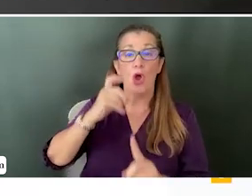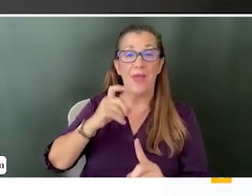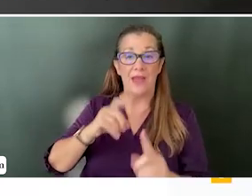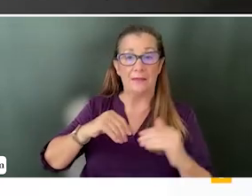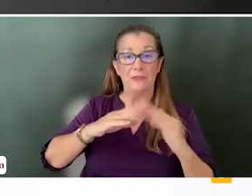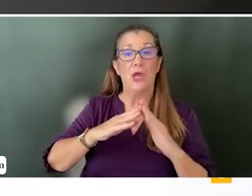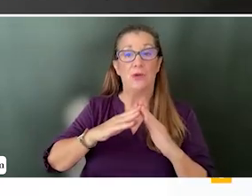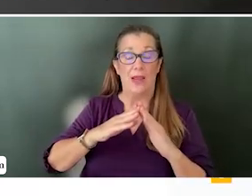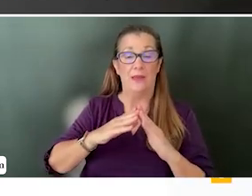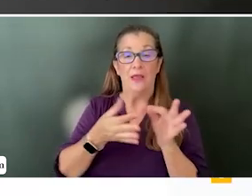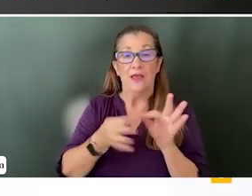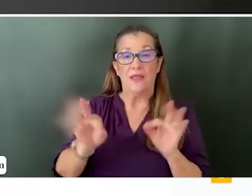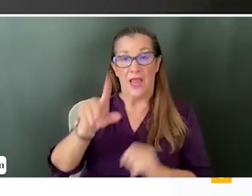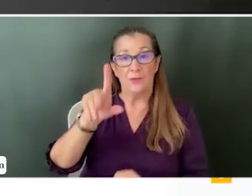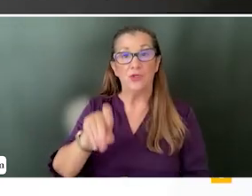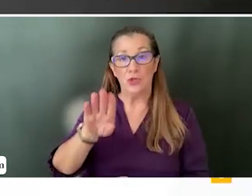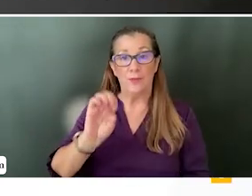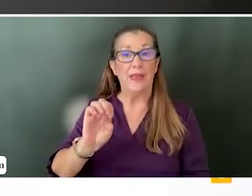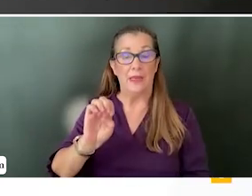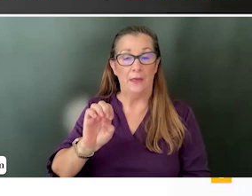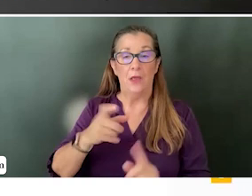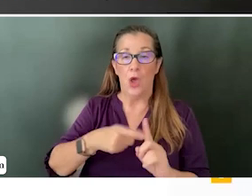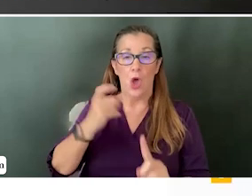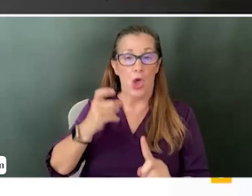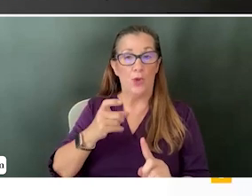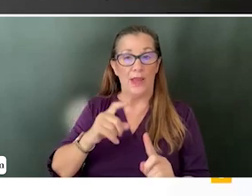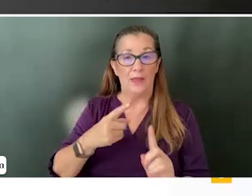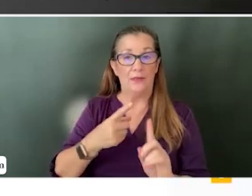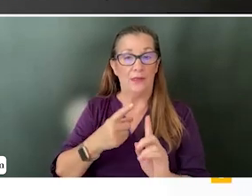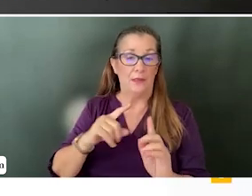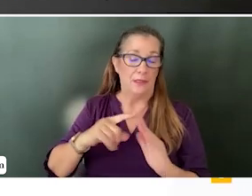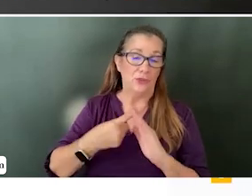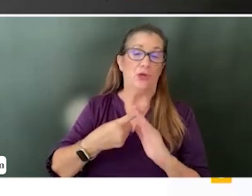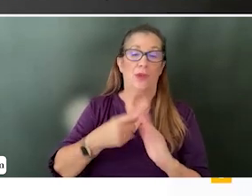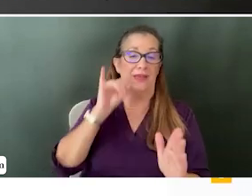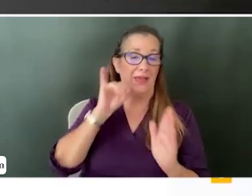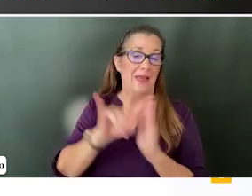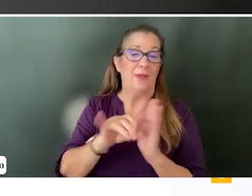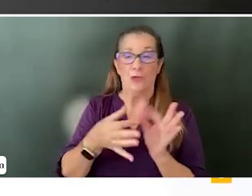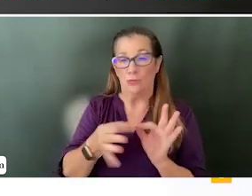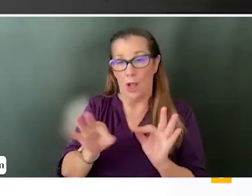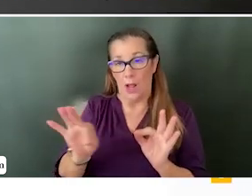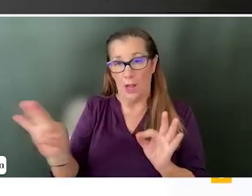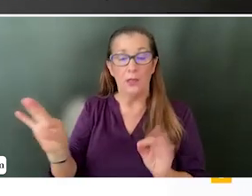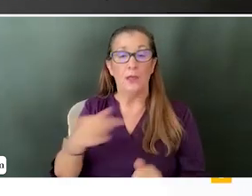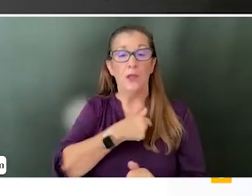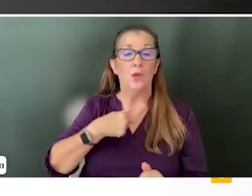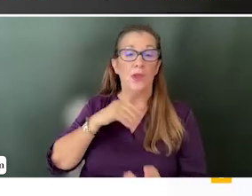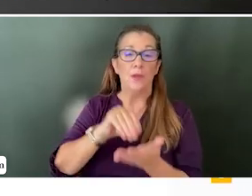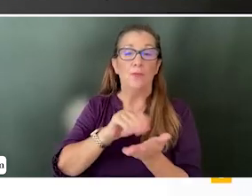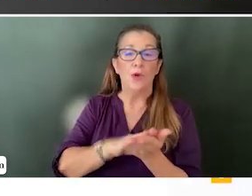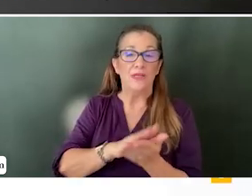That the caption should be auto generated image from this source, yada, yada, yada, so that we can put exactly what they had in there.